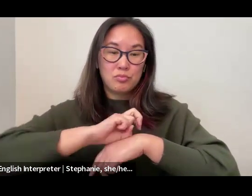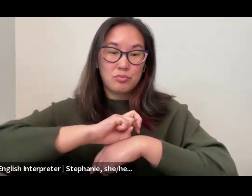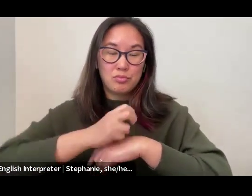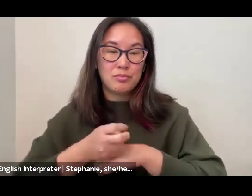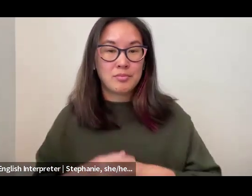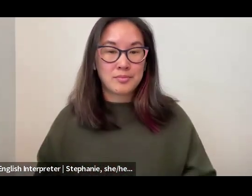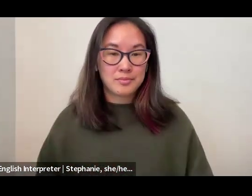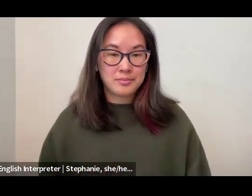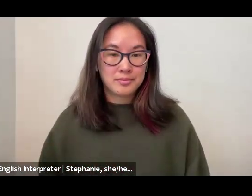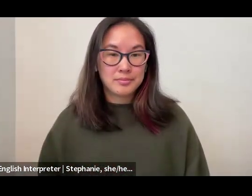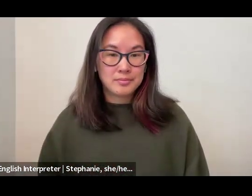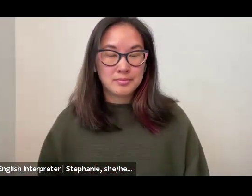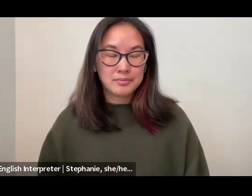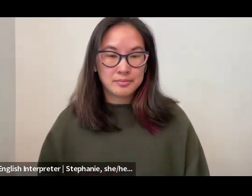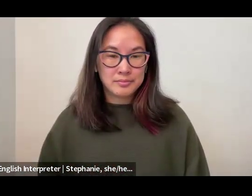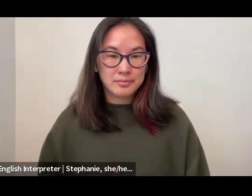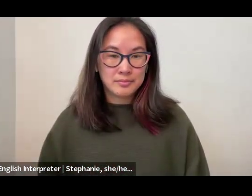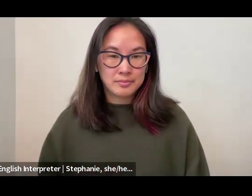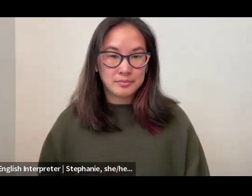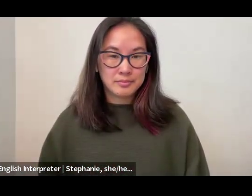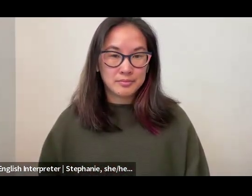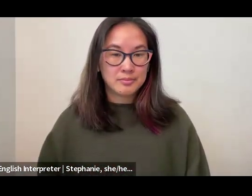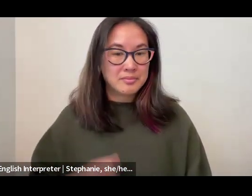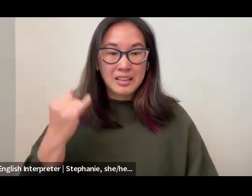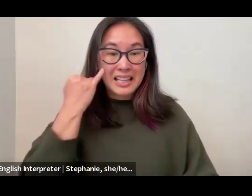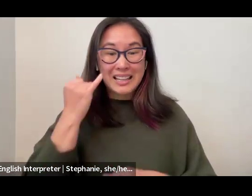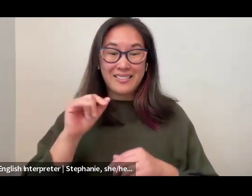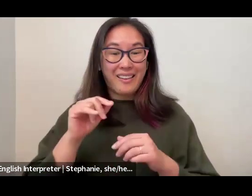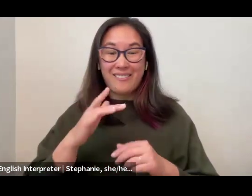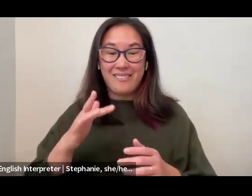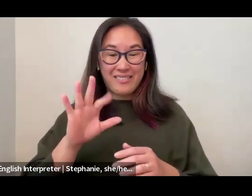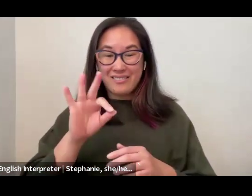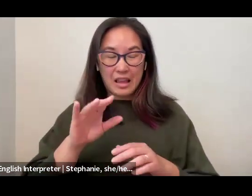If they don't quite reach the floor and you're feeling uncomfortable, put a pillow